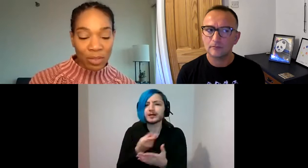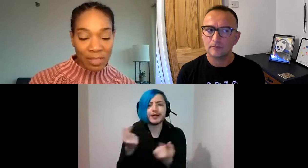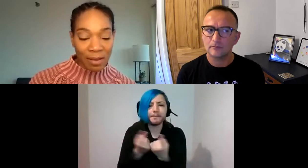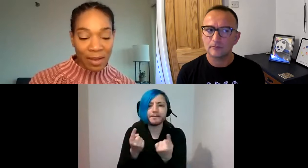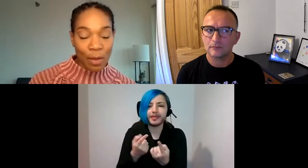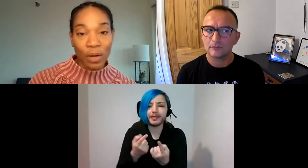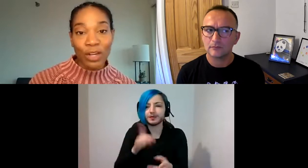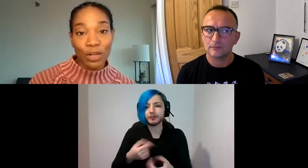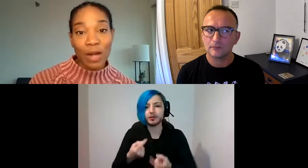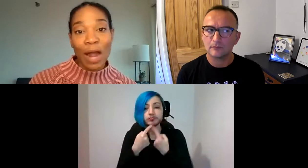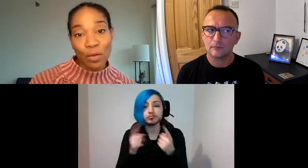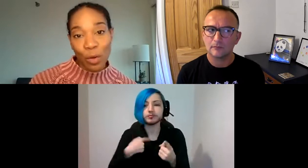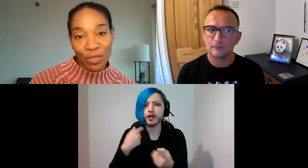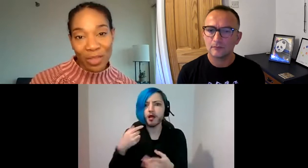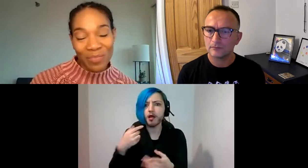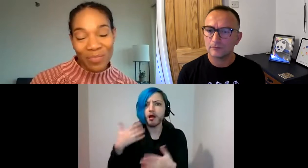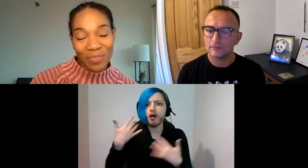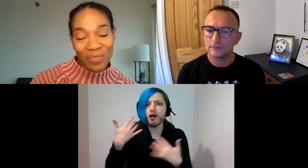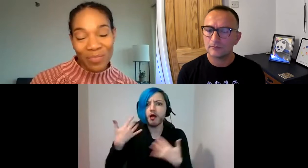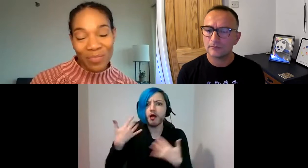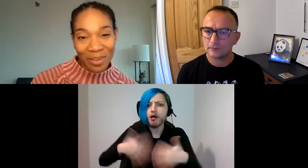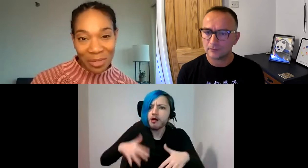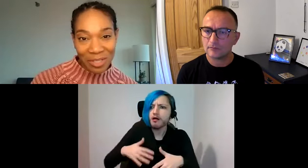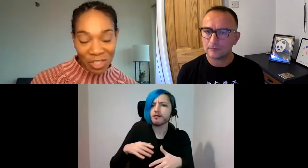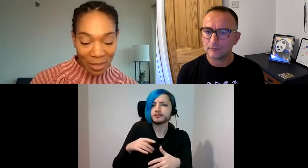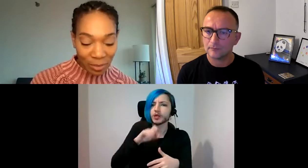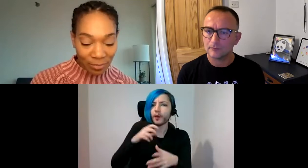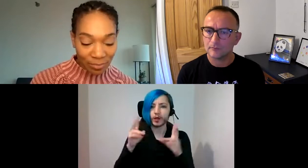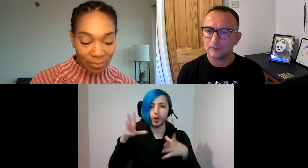stereotypes, so it's not enough to say oh this person